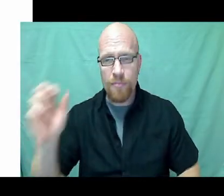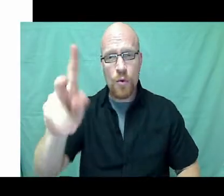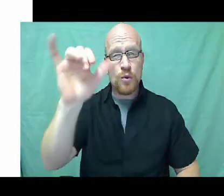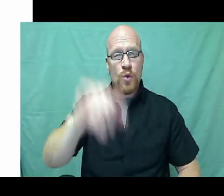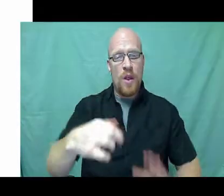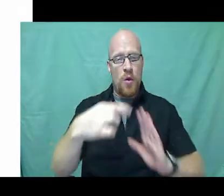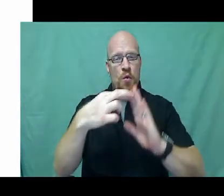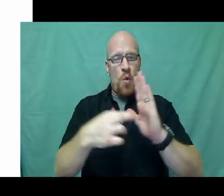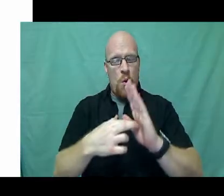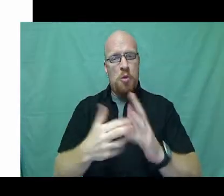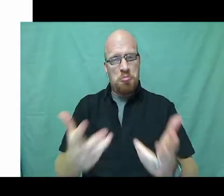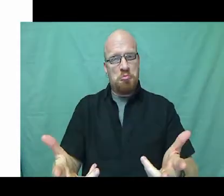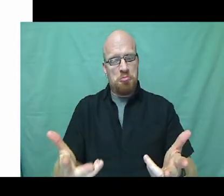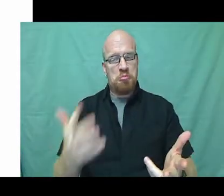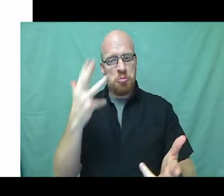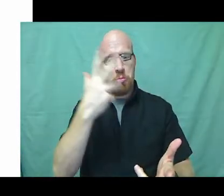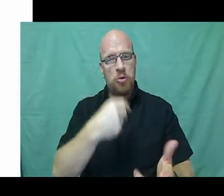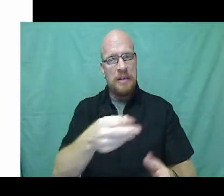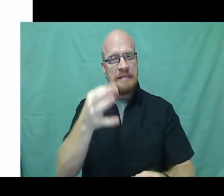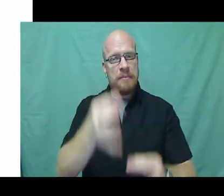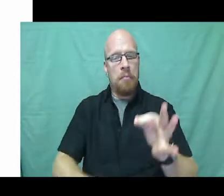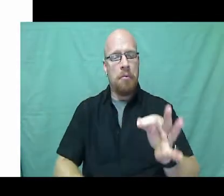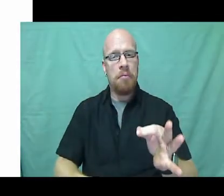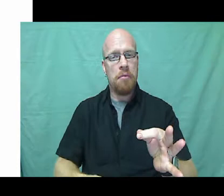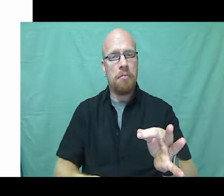Okay, this is the power to a power rule, pretty simple.